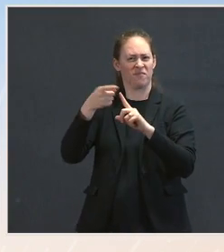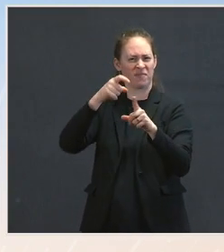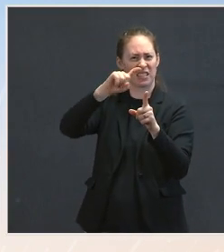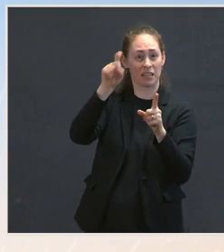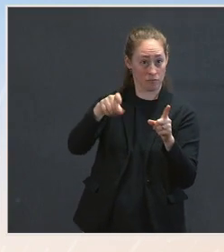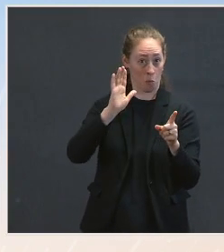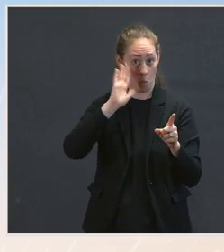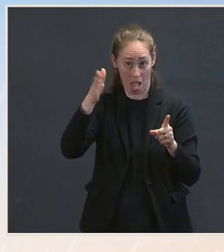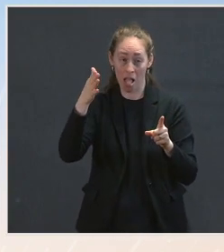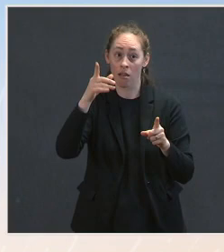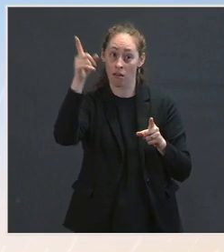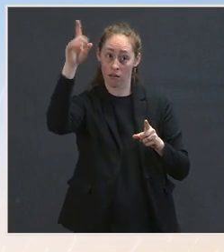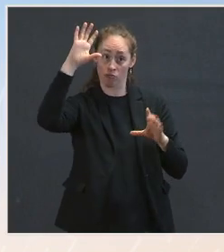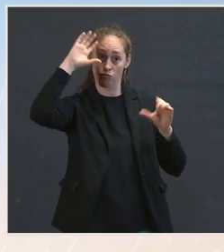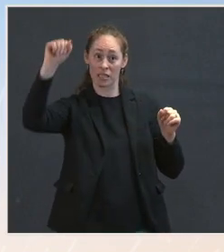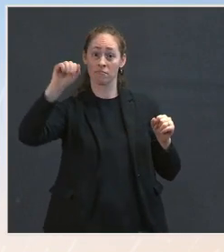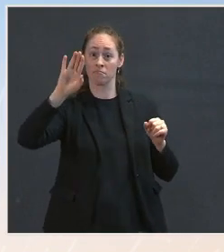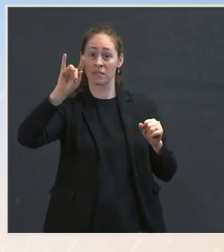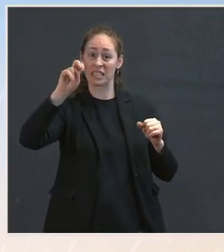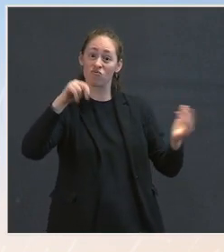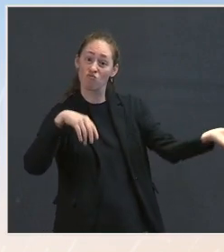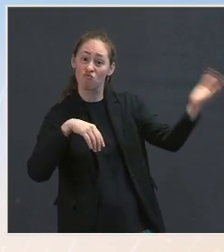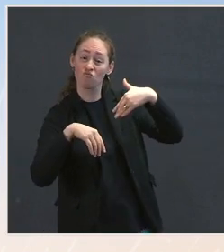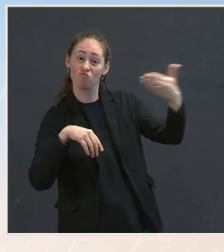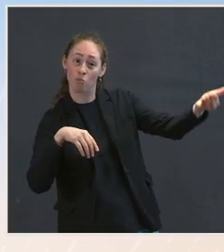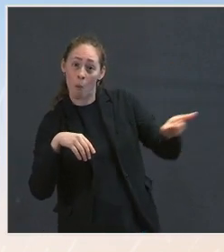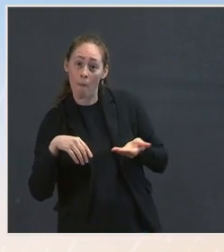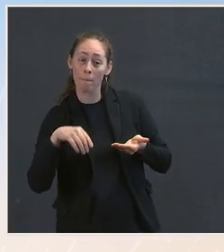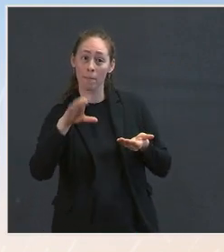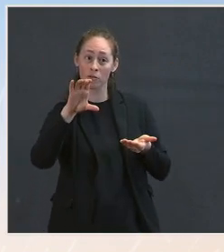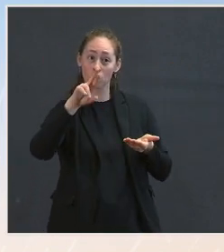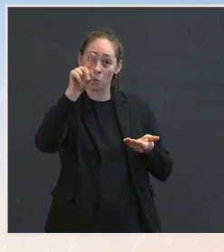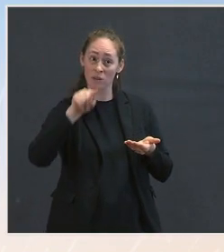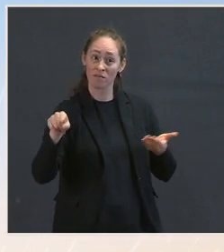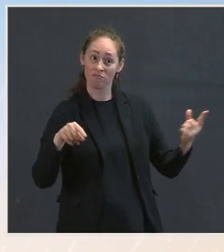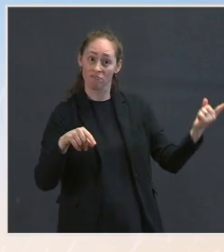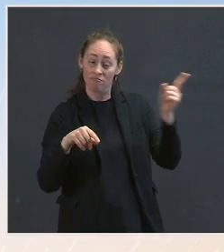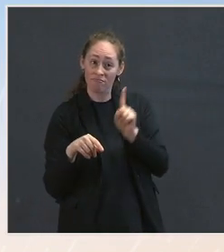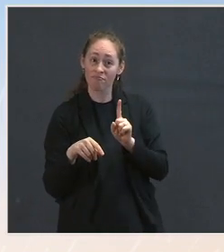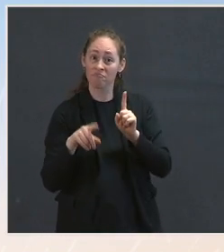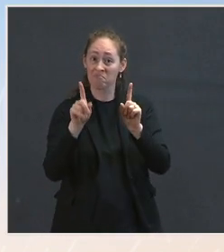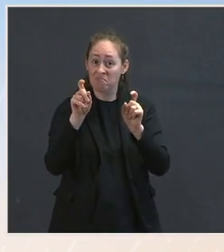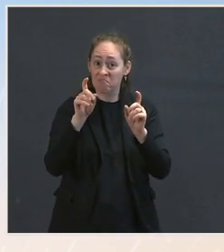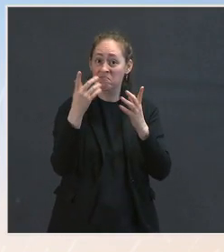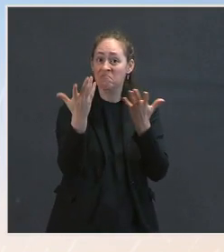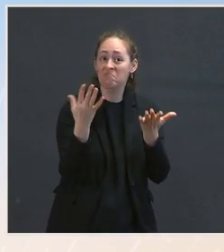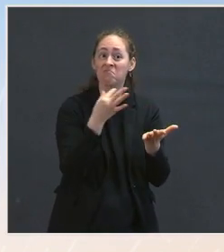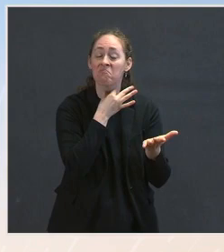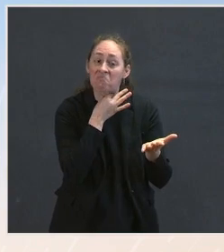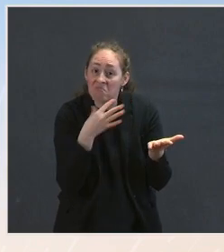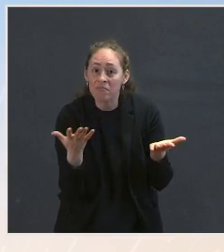and Cornyn to Texas with him to travel on Air Force One? Ms. Psaki: Well, Dr. Biden is traveling, of course,